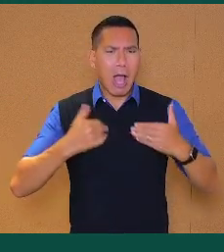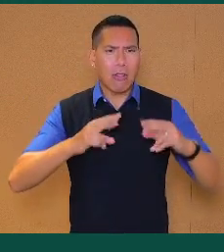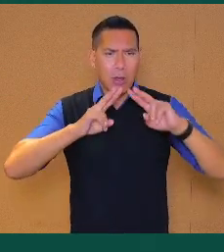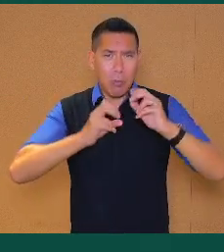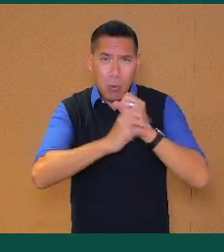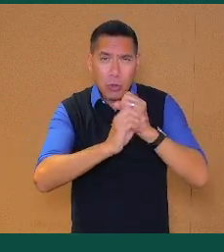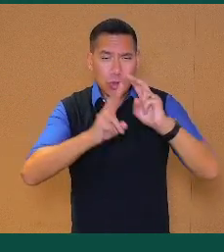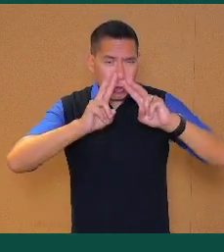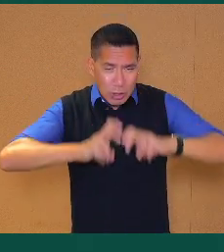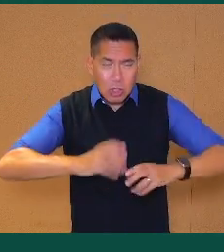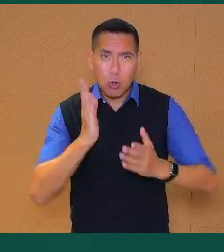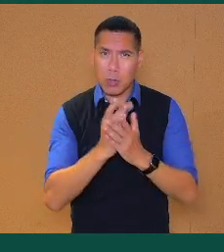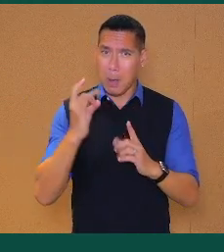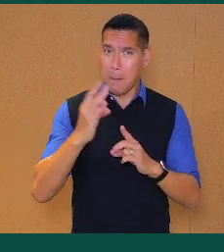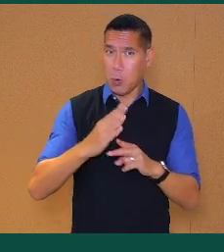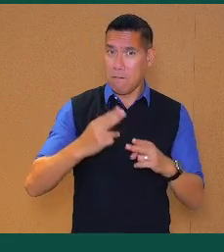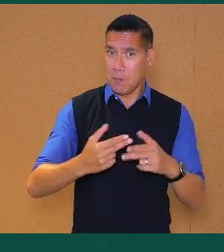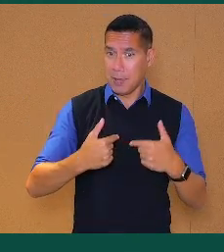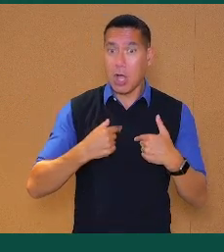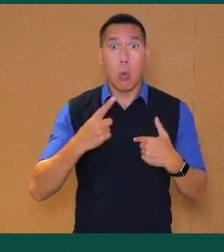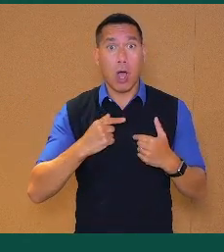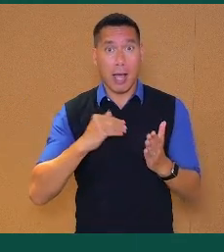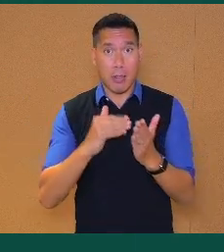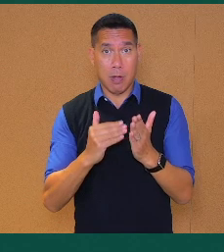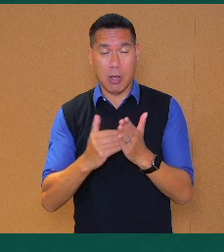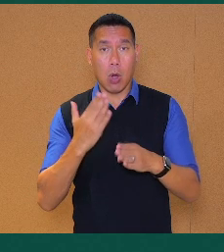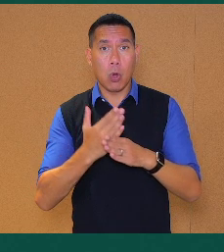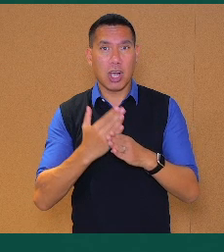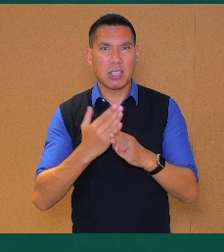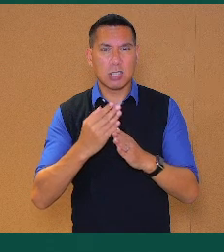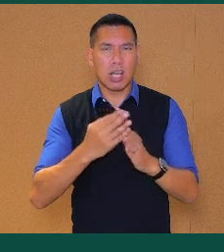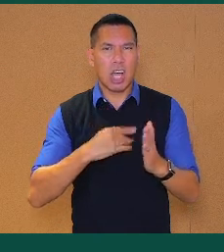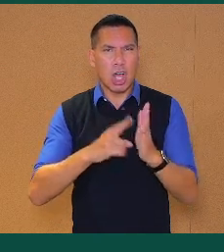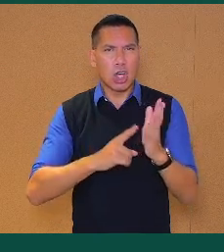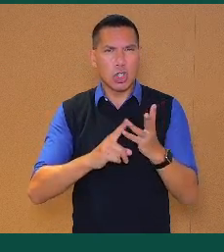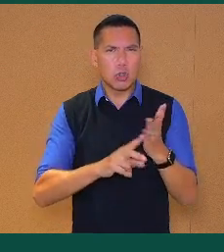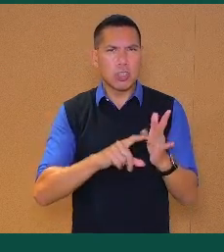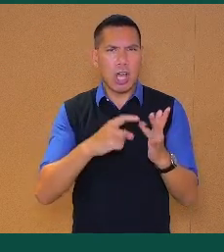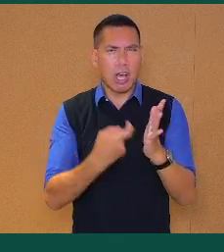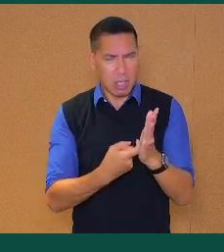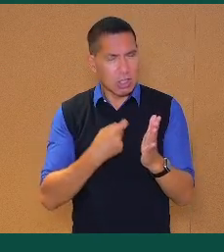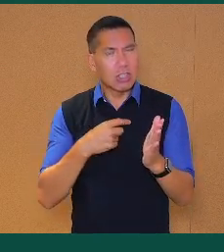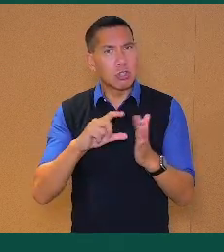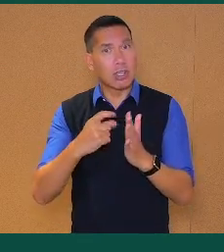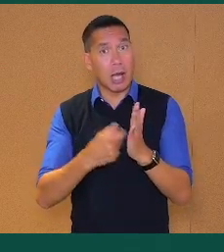for me. I currently work as a junior doctor and do my work at the hospital.